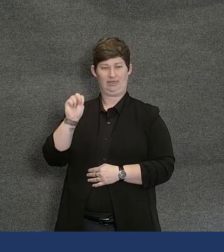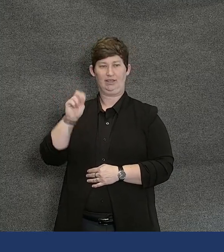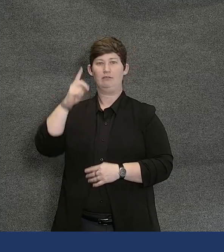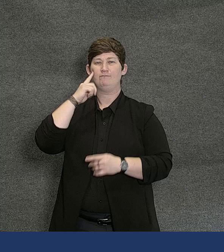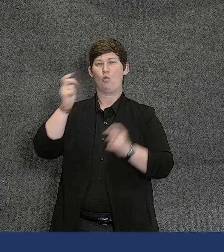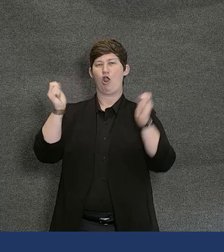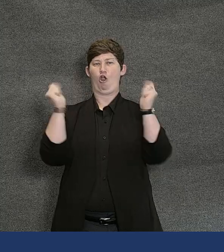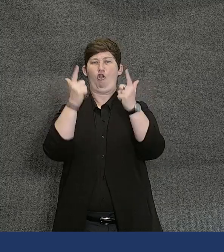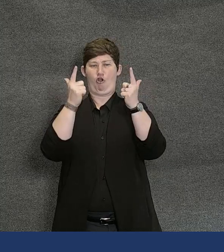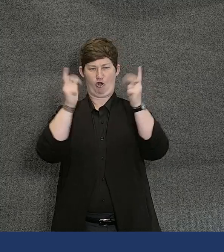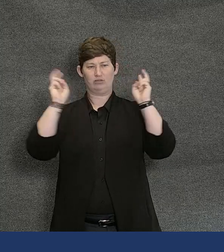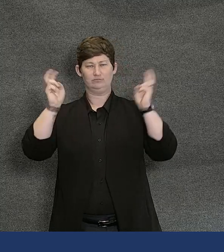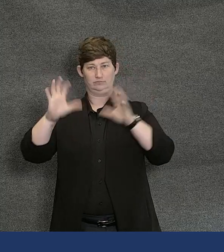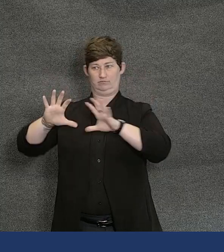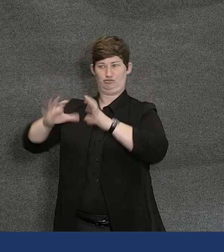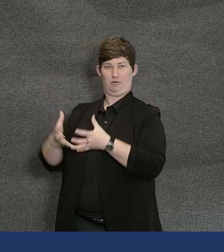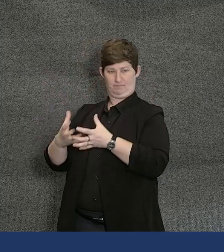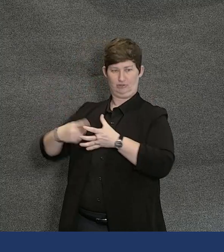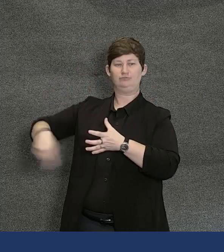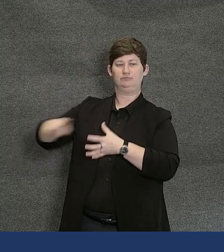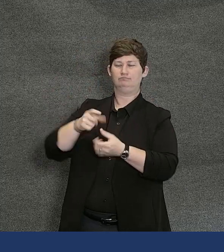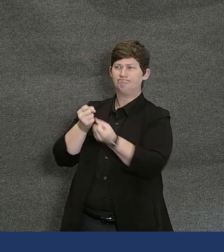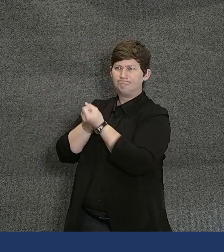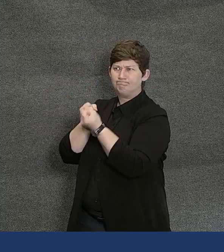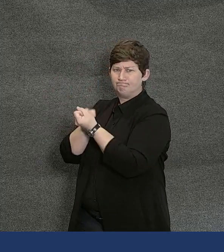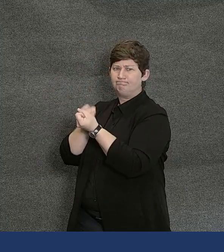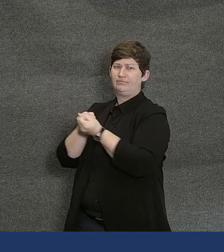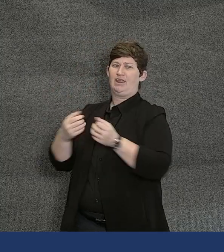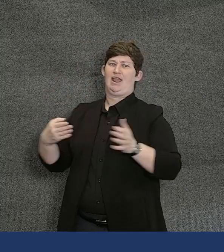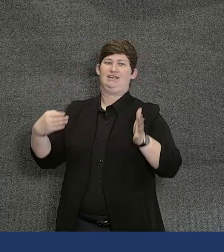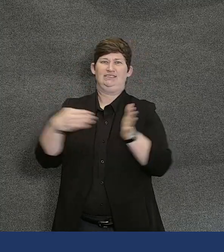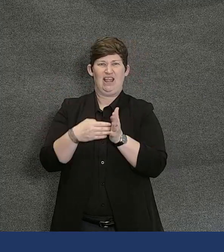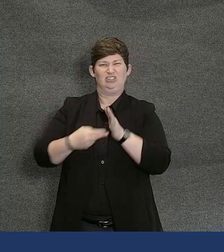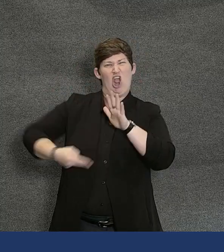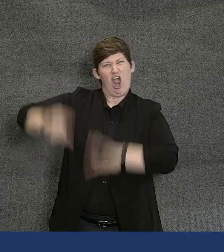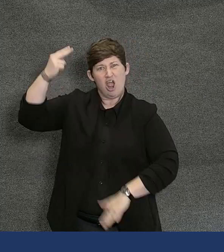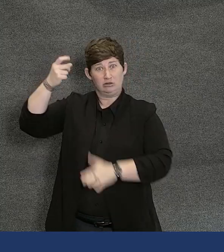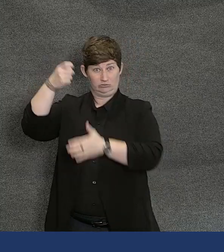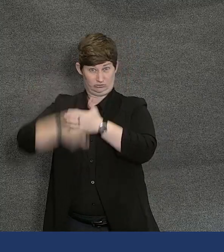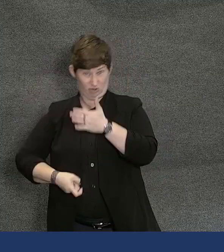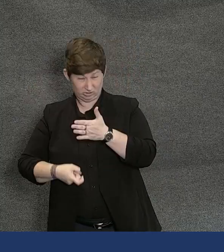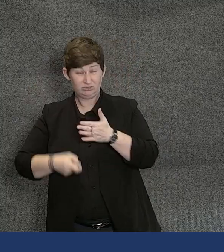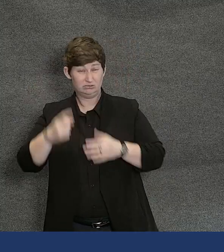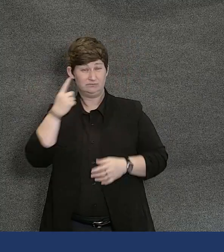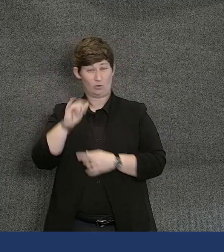costs in the United States. She has collaborated with four presidential administrations